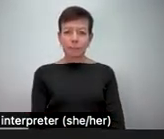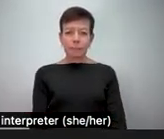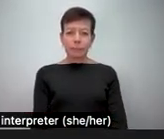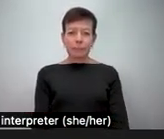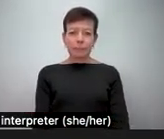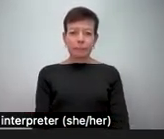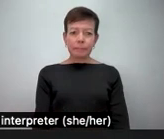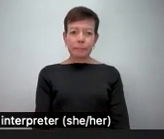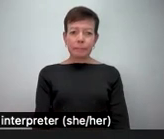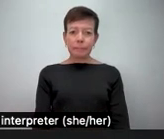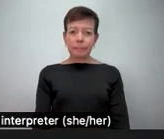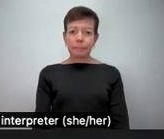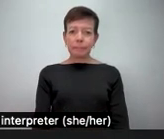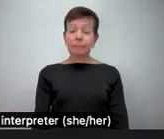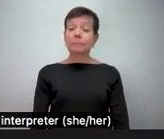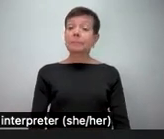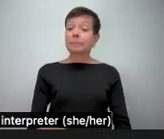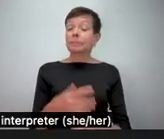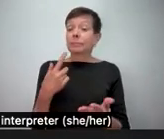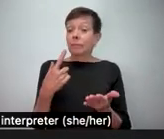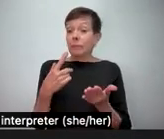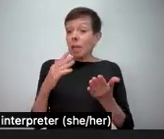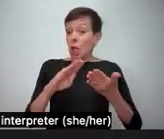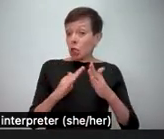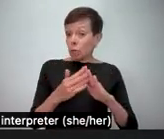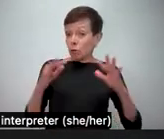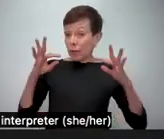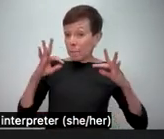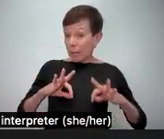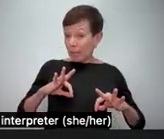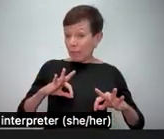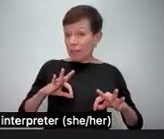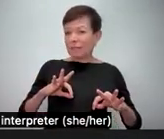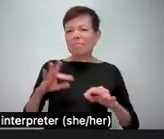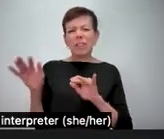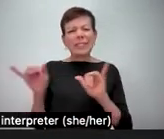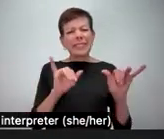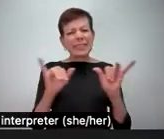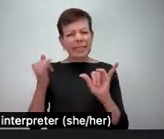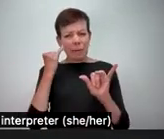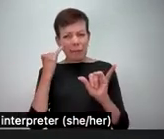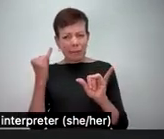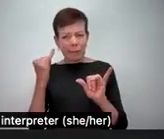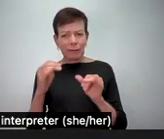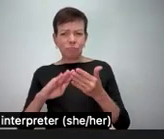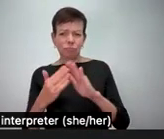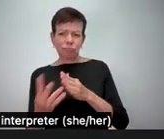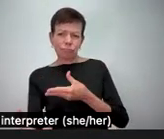Community Benefit. So, very similar to community engagement, but here we're looking to see how do